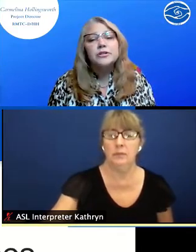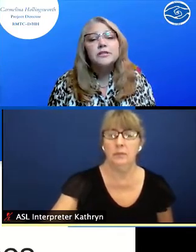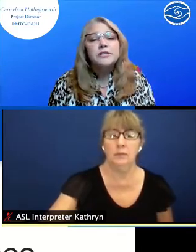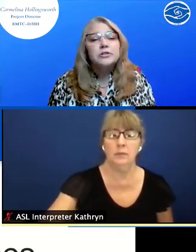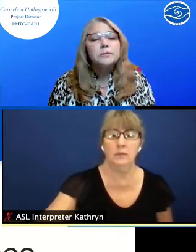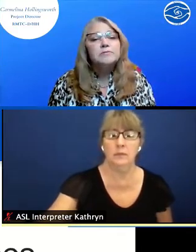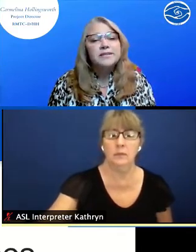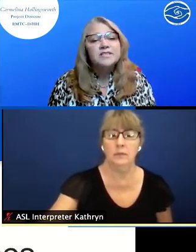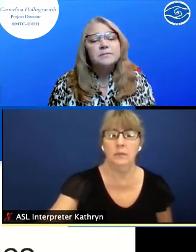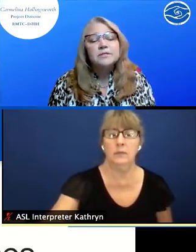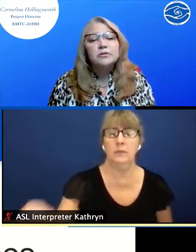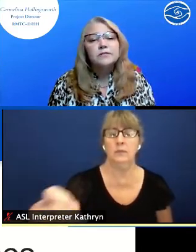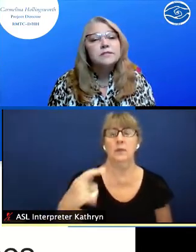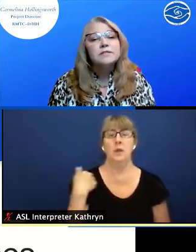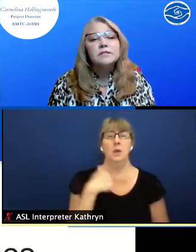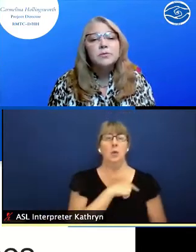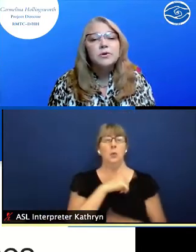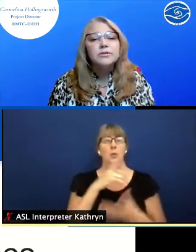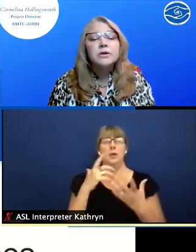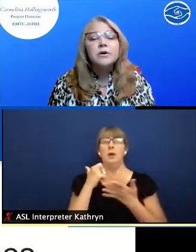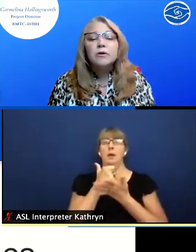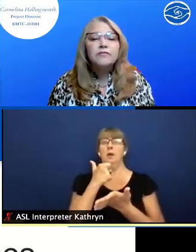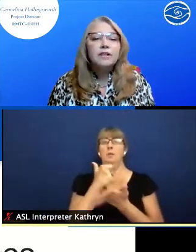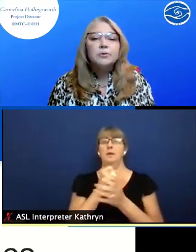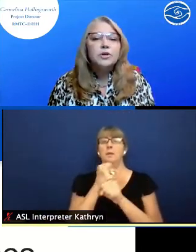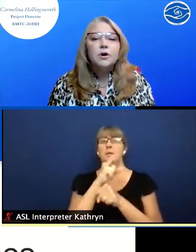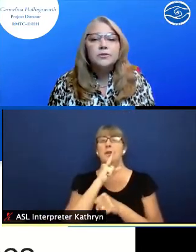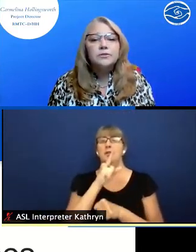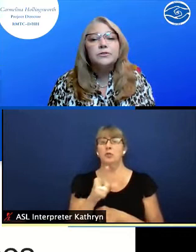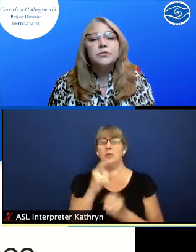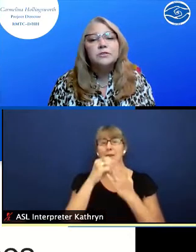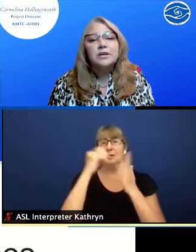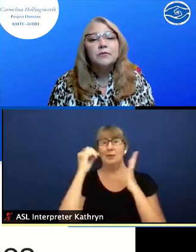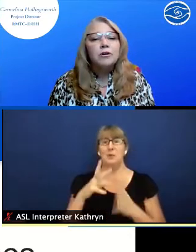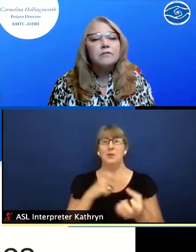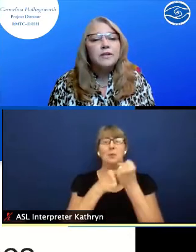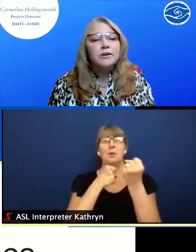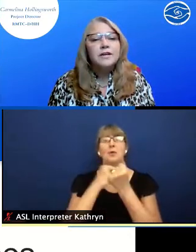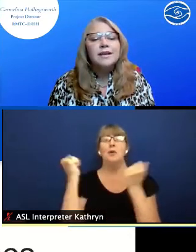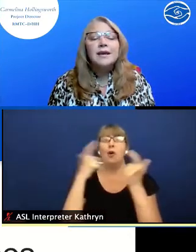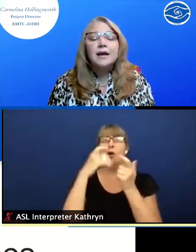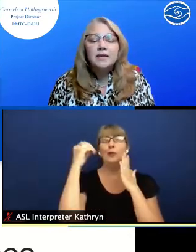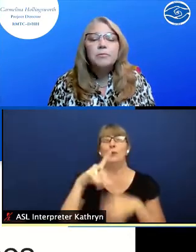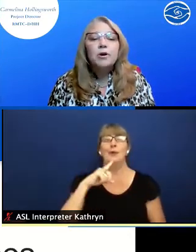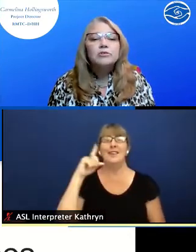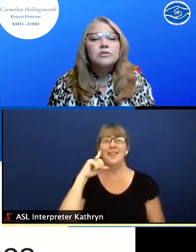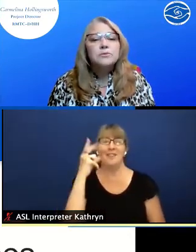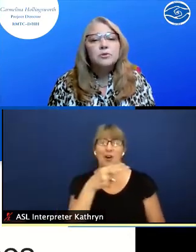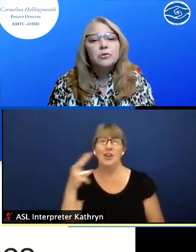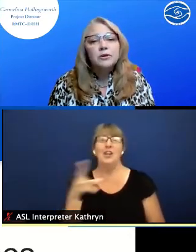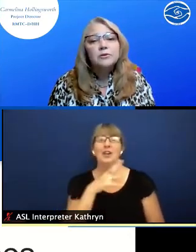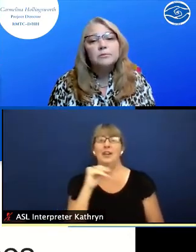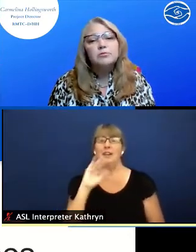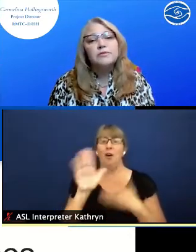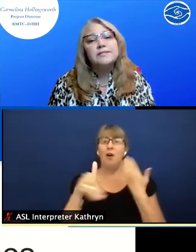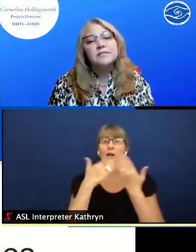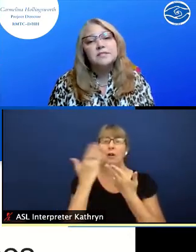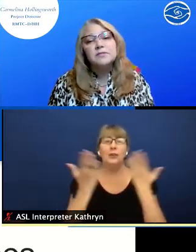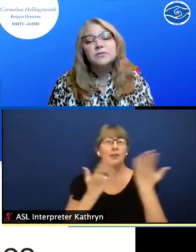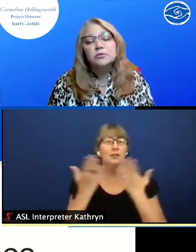that continuum of placement services and supports are available to all students who are deaf or hard of hearing, and that partnerships are critical and improving systems a service